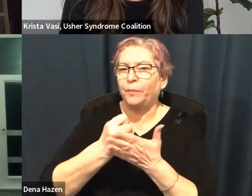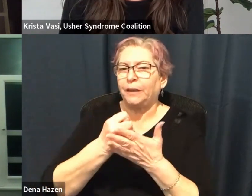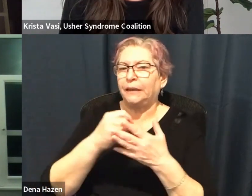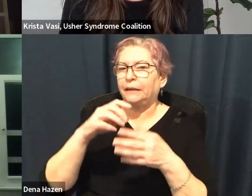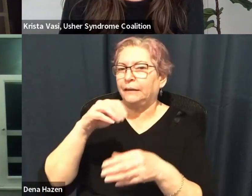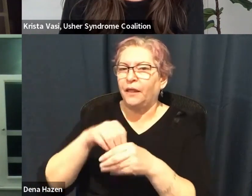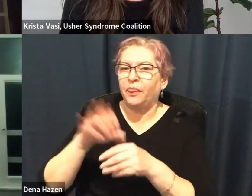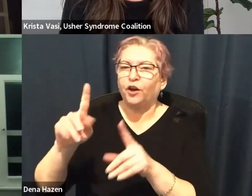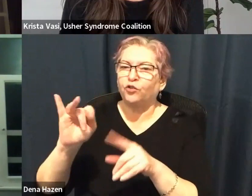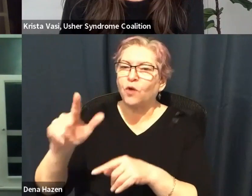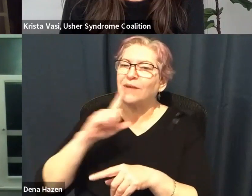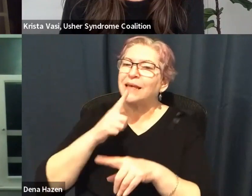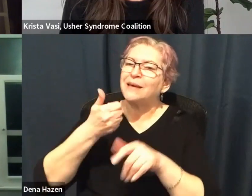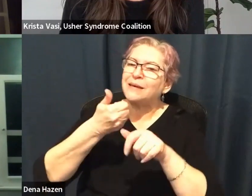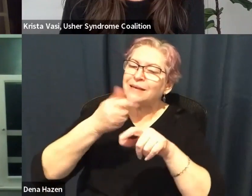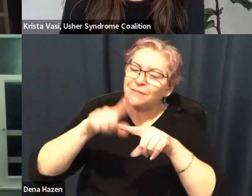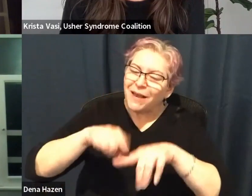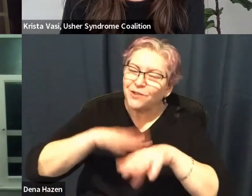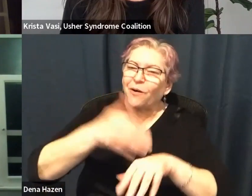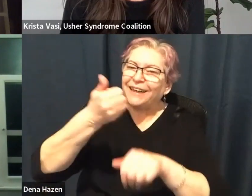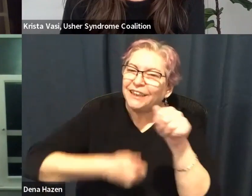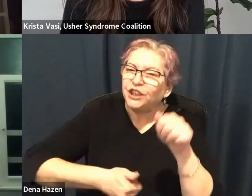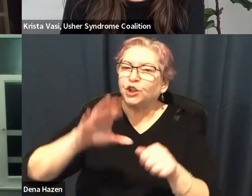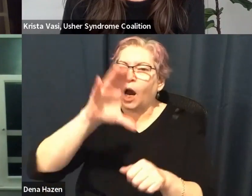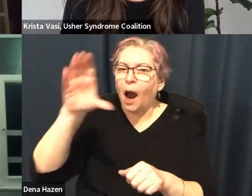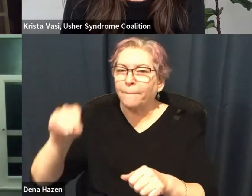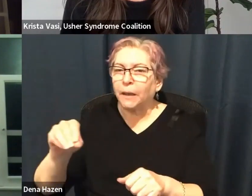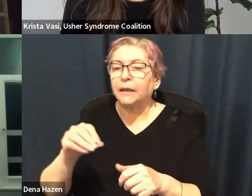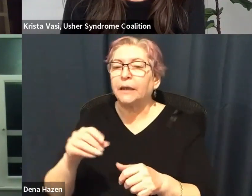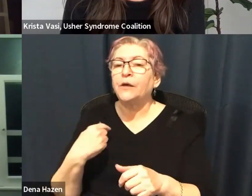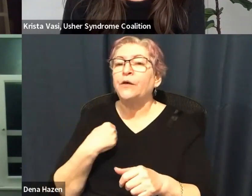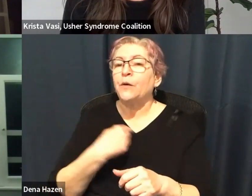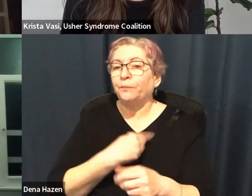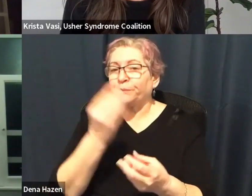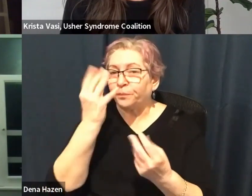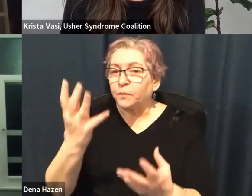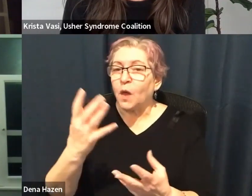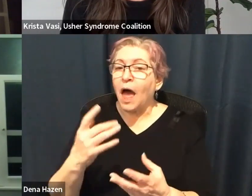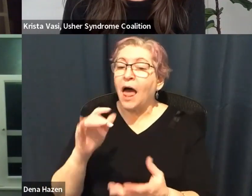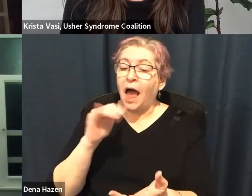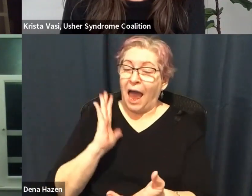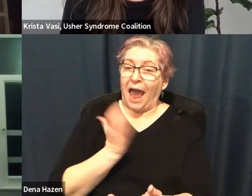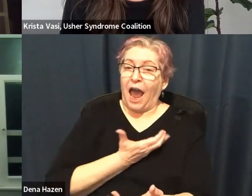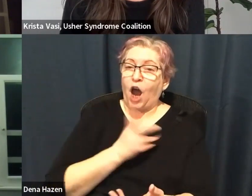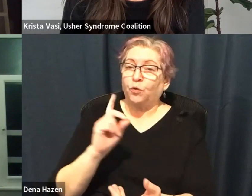Hypothetically, our drug does wash out or leaves your system eventually. So there shouldn't be any reason why